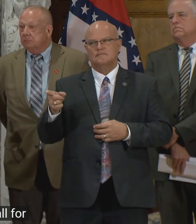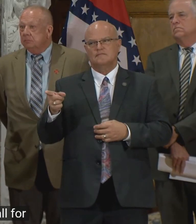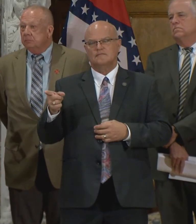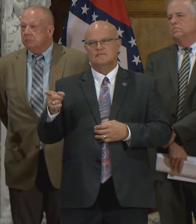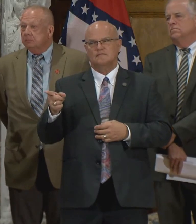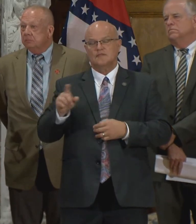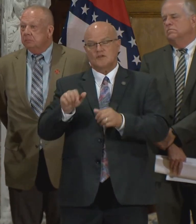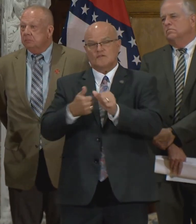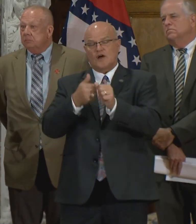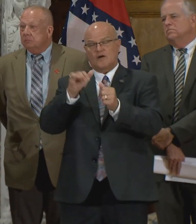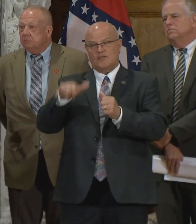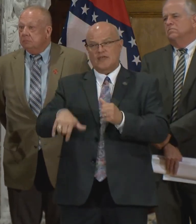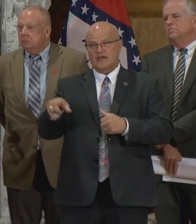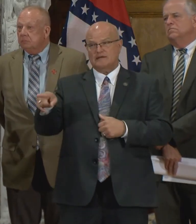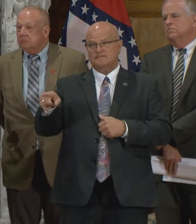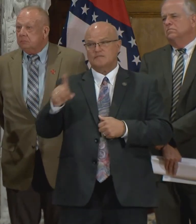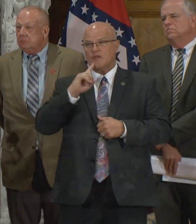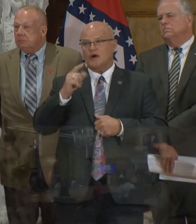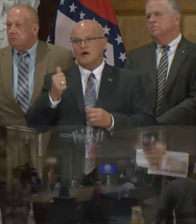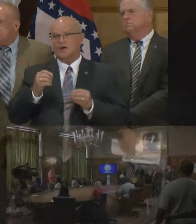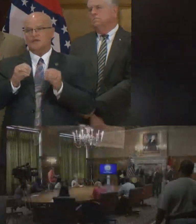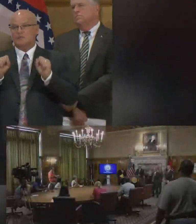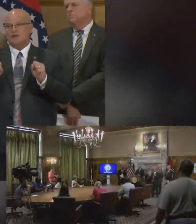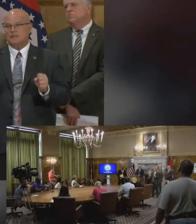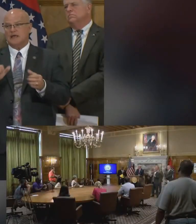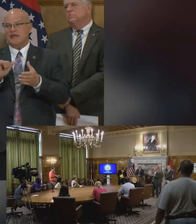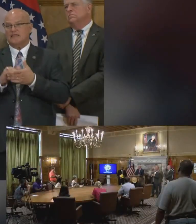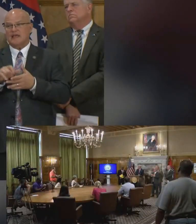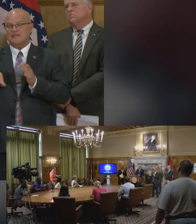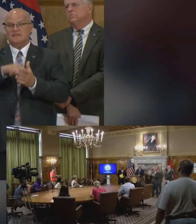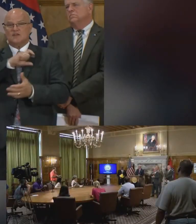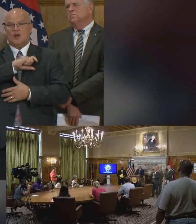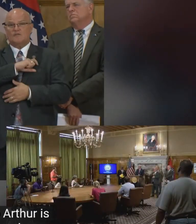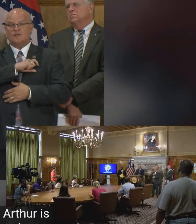To follow with that, are there is there a possibility that these officers will be charged criminally?